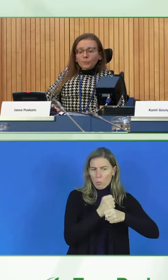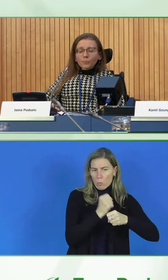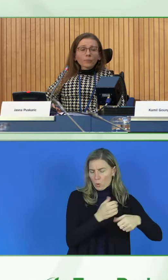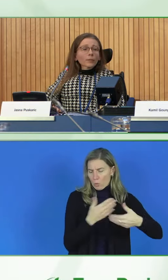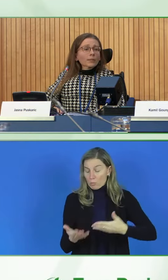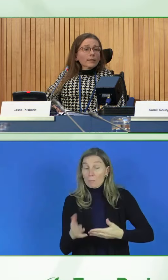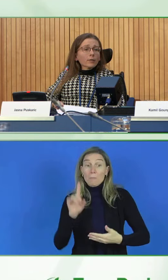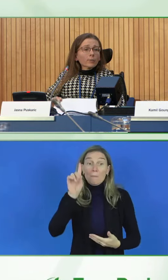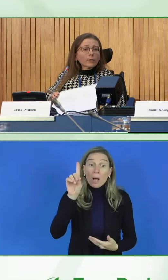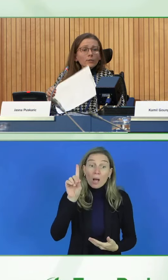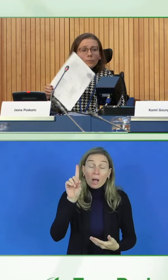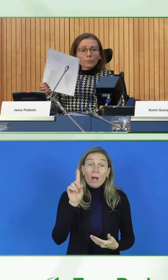Next slide, please.